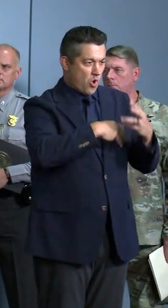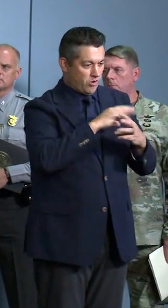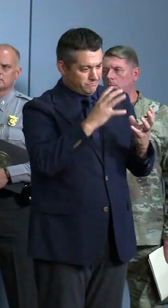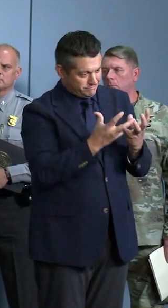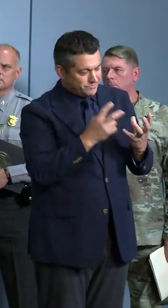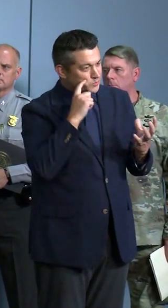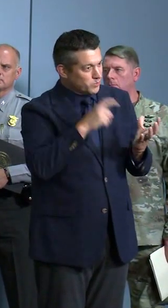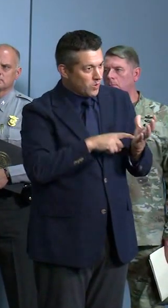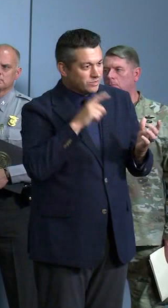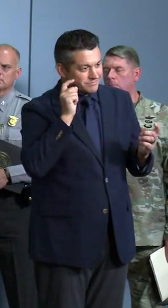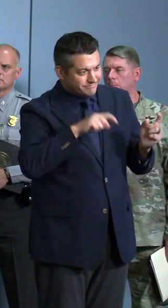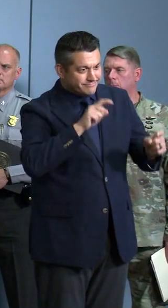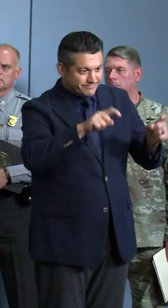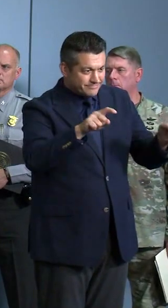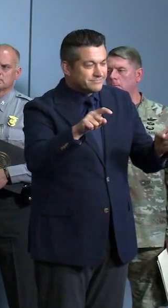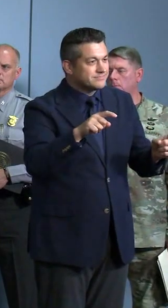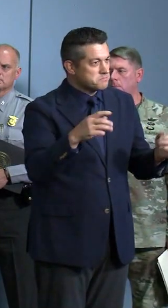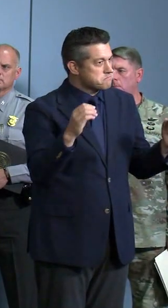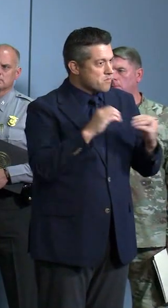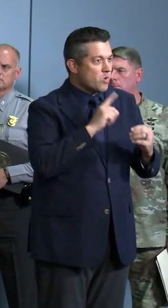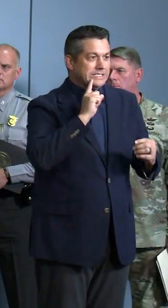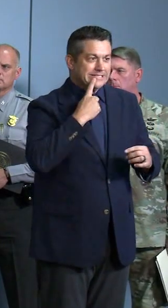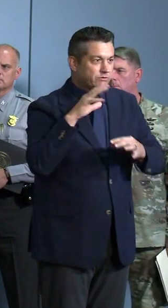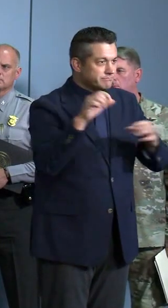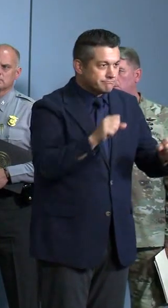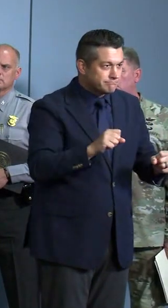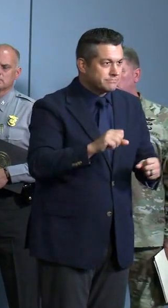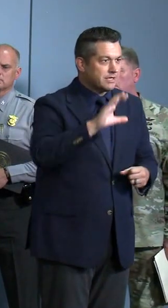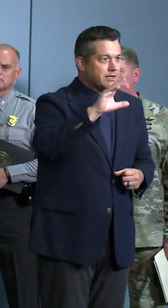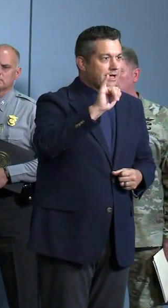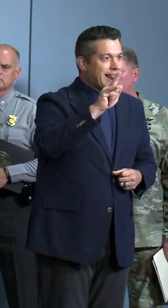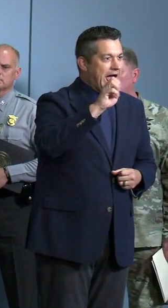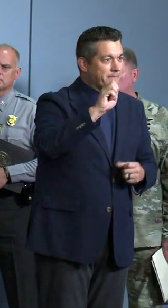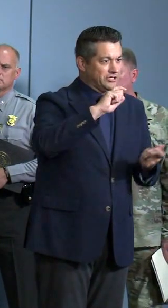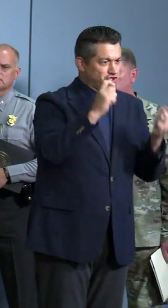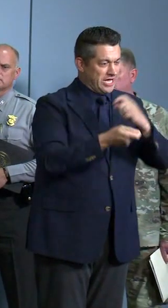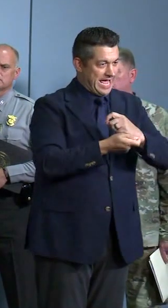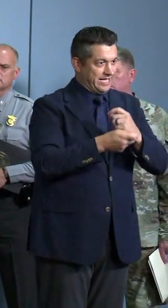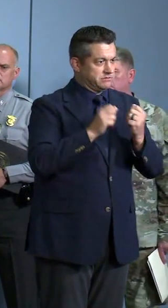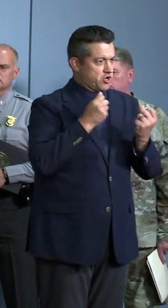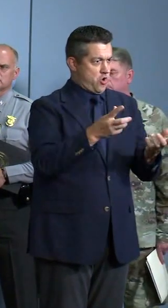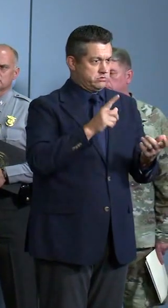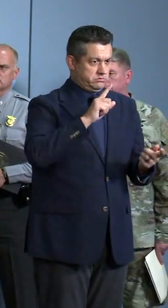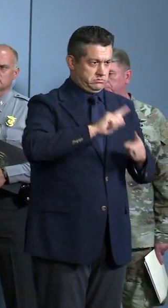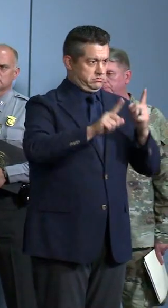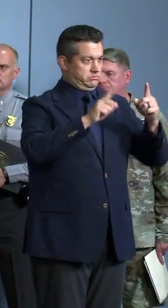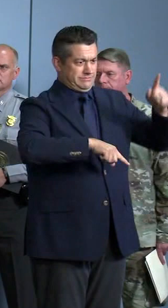storms are going to be more